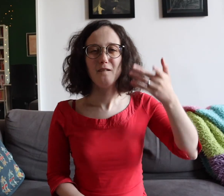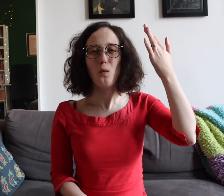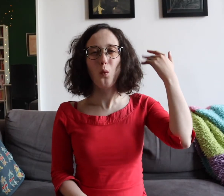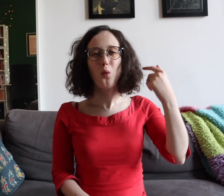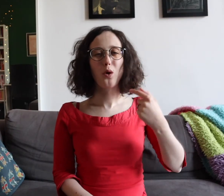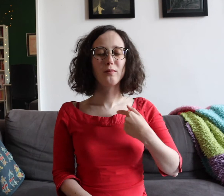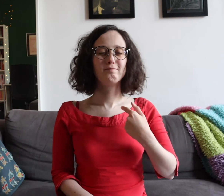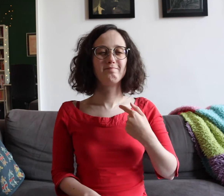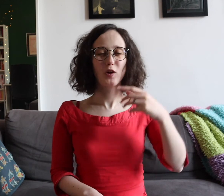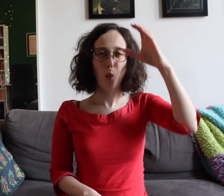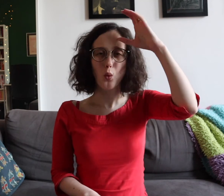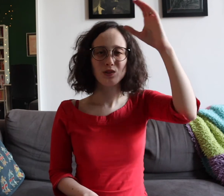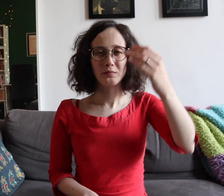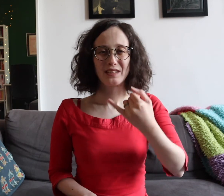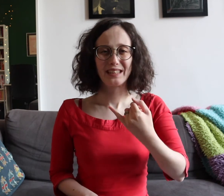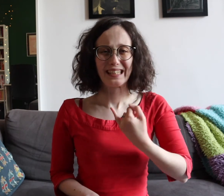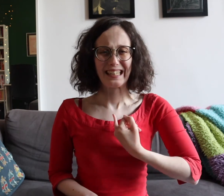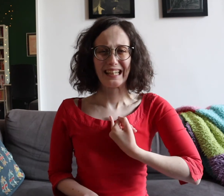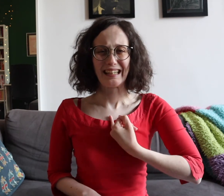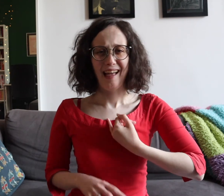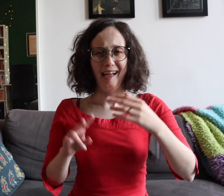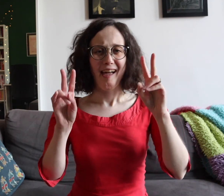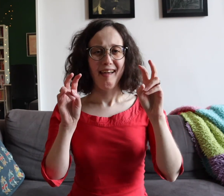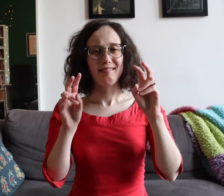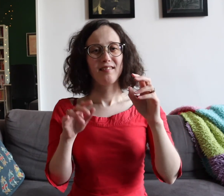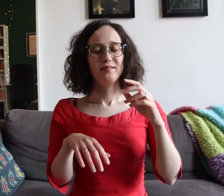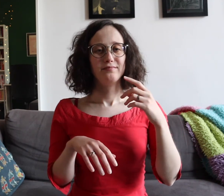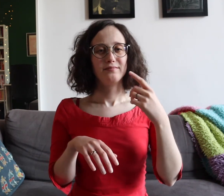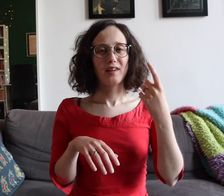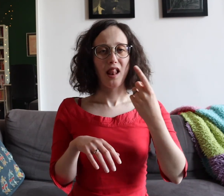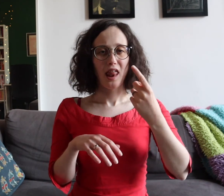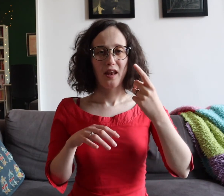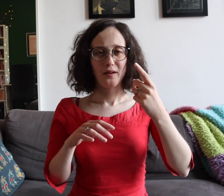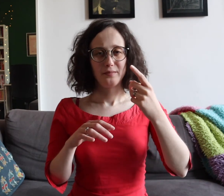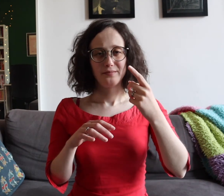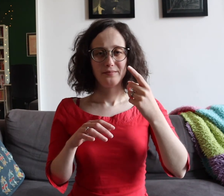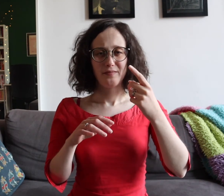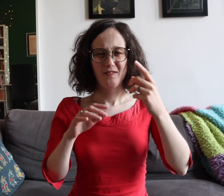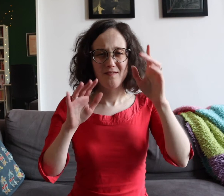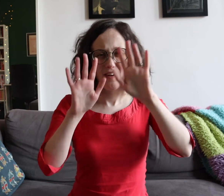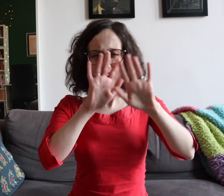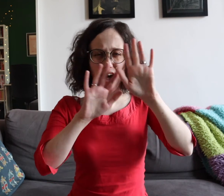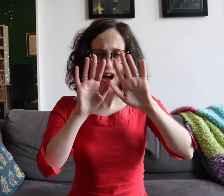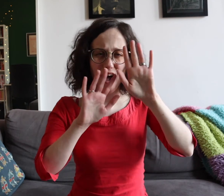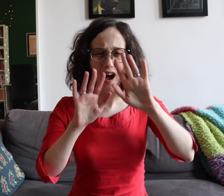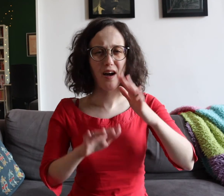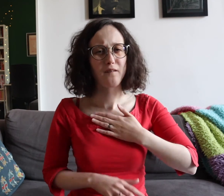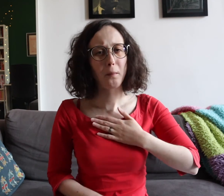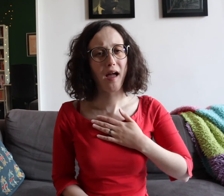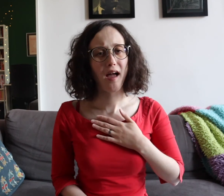Previously, the concept "identity" always felt a bit vague to me.